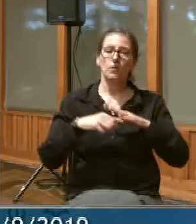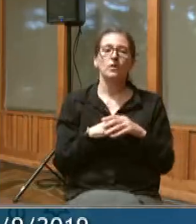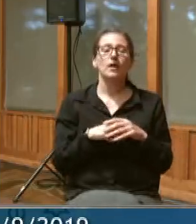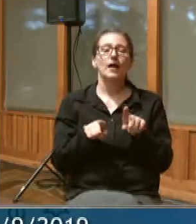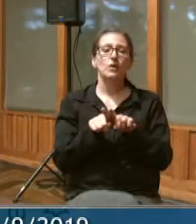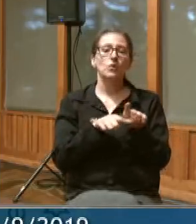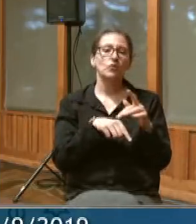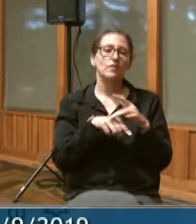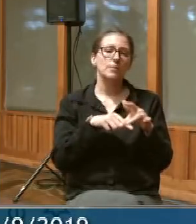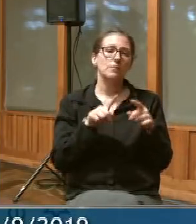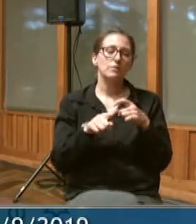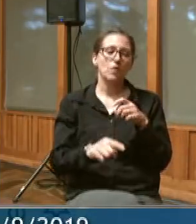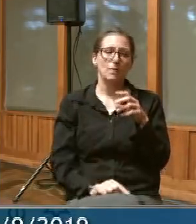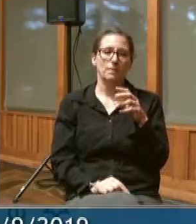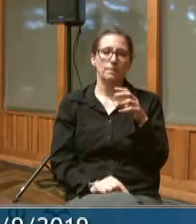THE FULL WRITTEN MESSAGE IS AVAILABLE AT THE INTRODUCTORY